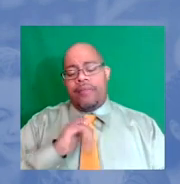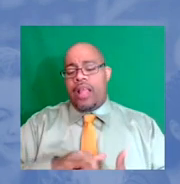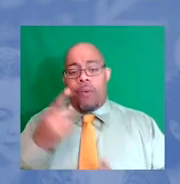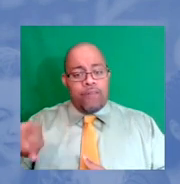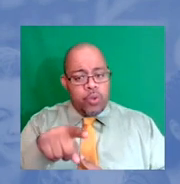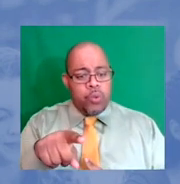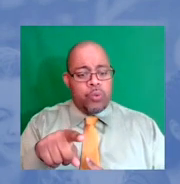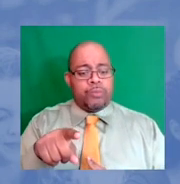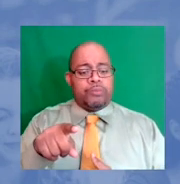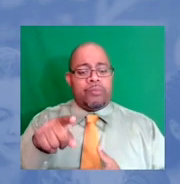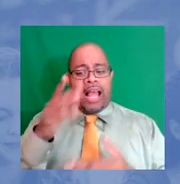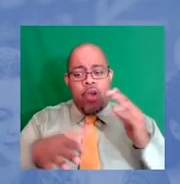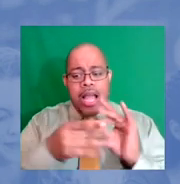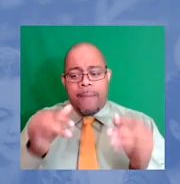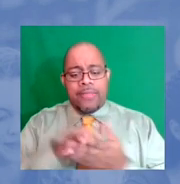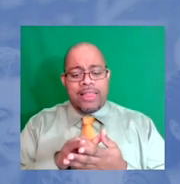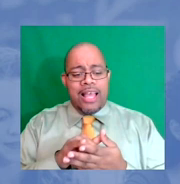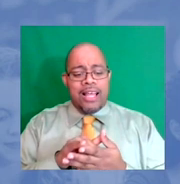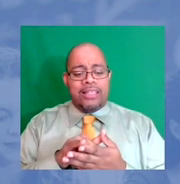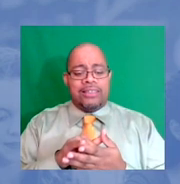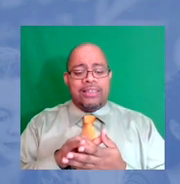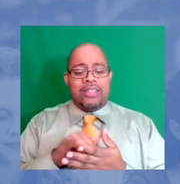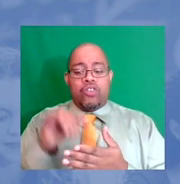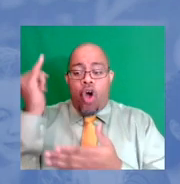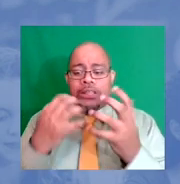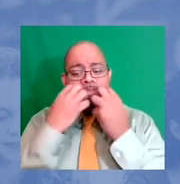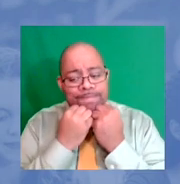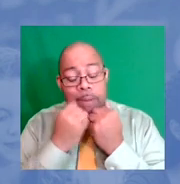THE ARTS MATTER BECAUSE WE CAN'T TALK ABOUT EQUITABLE LEARNING EXPERIENCES WITHOUT TALKING